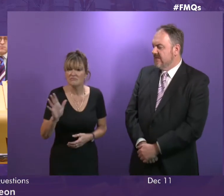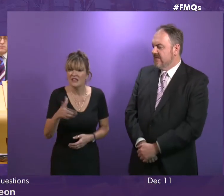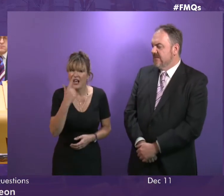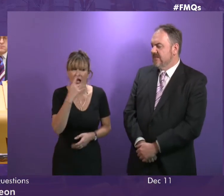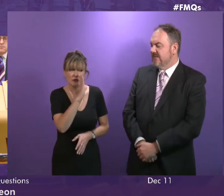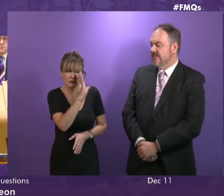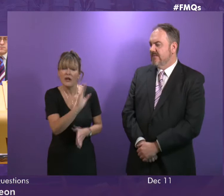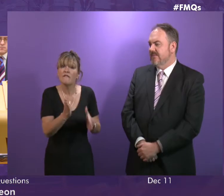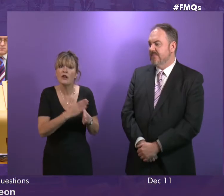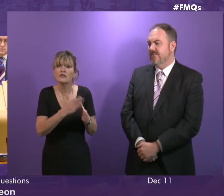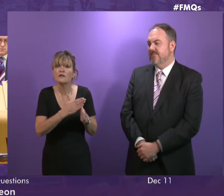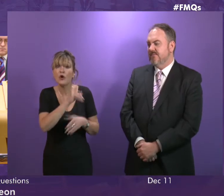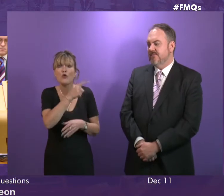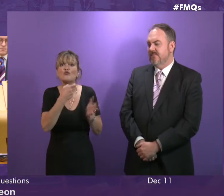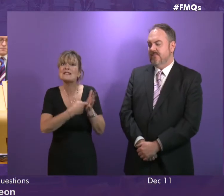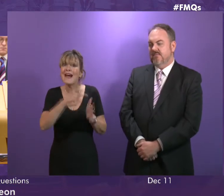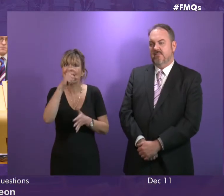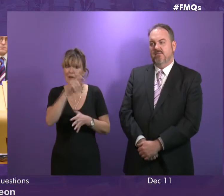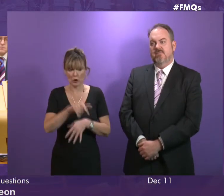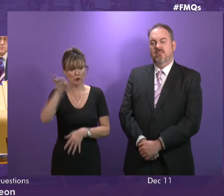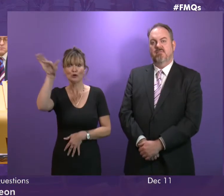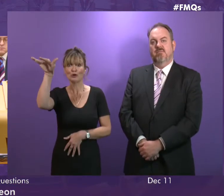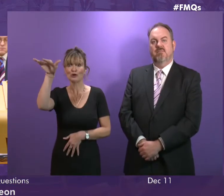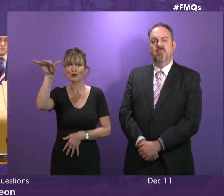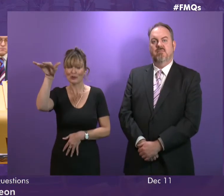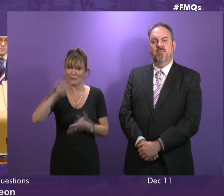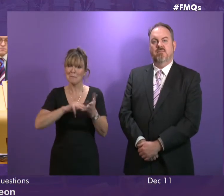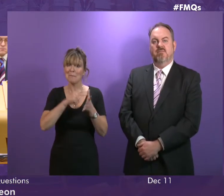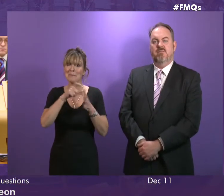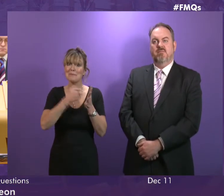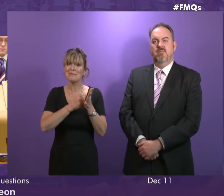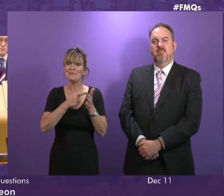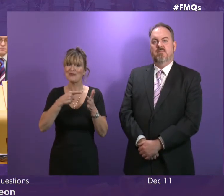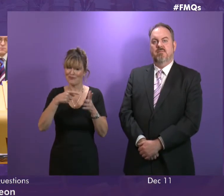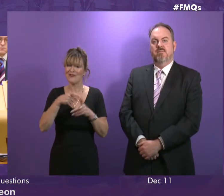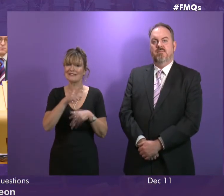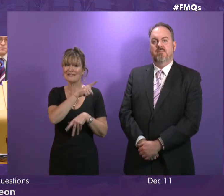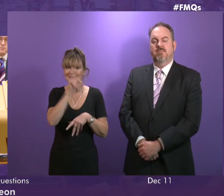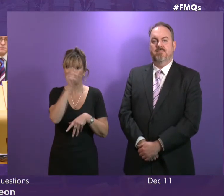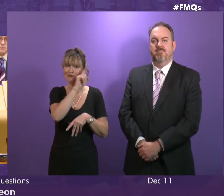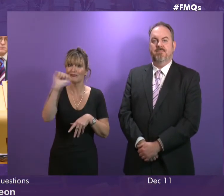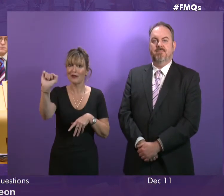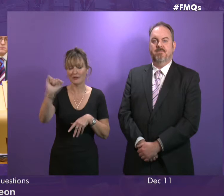is at COP25 in Madrid right now, representing the Scottish Government and, of course, helping